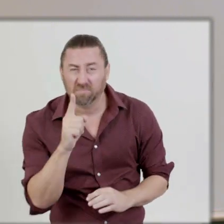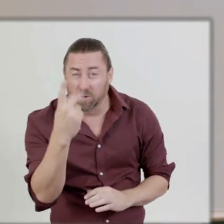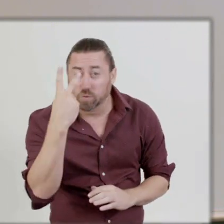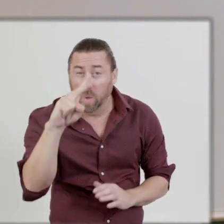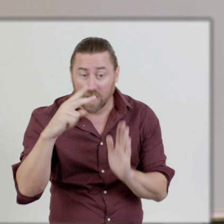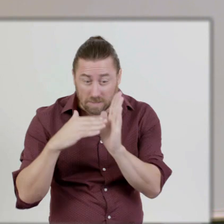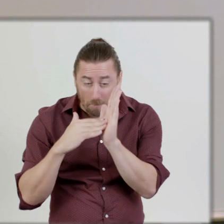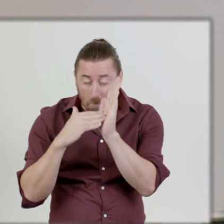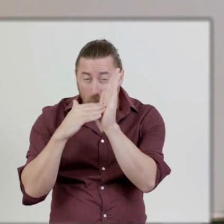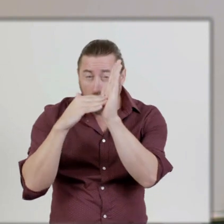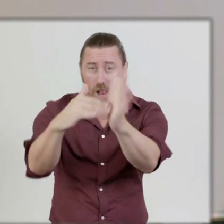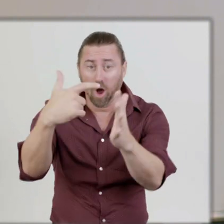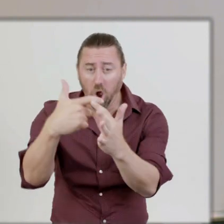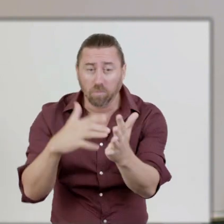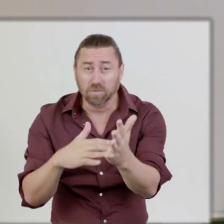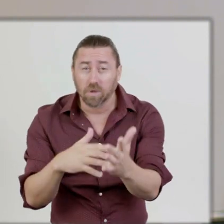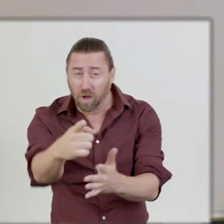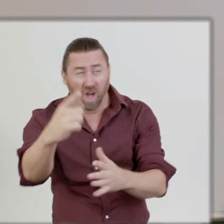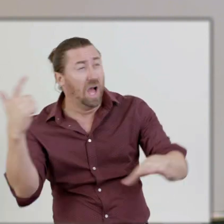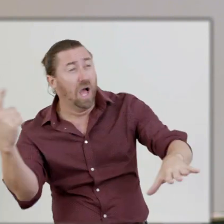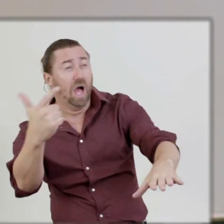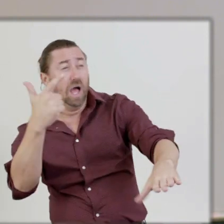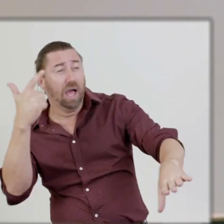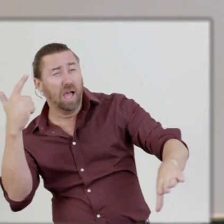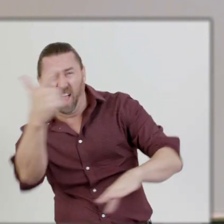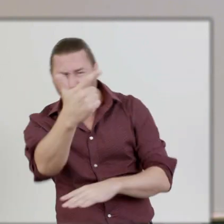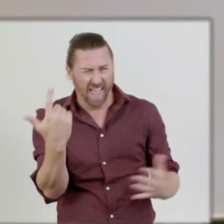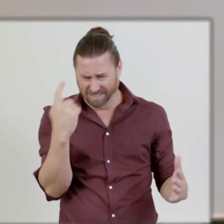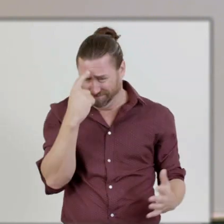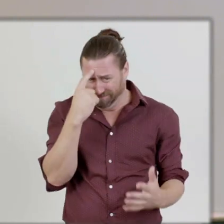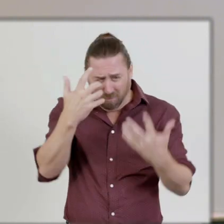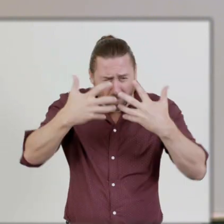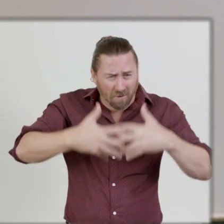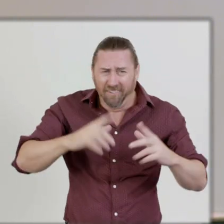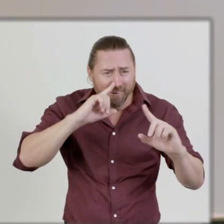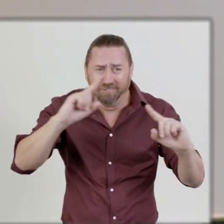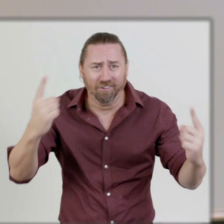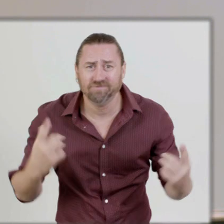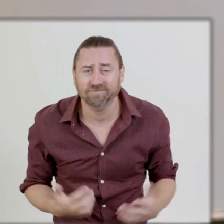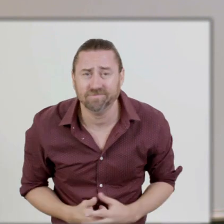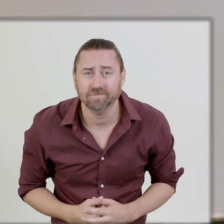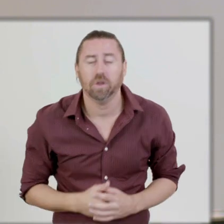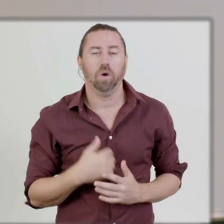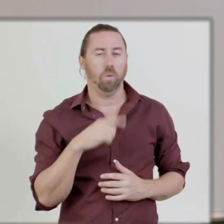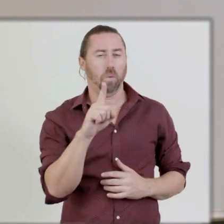For example, what does 20 million kilometres look like? It's so large, it's difficult for us to visualise.